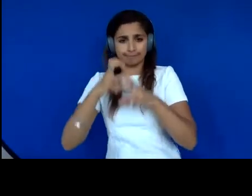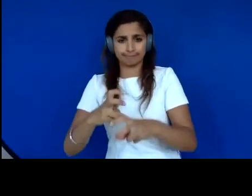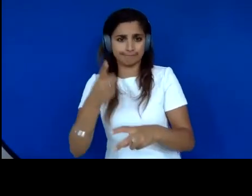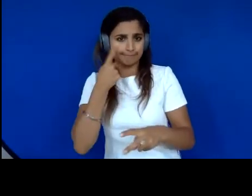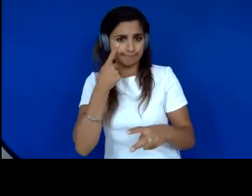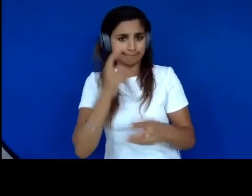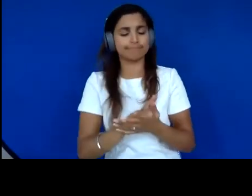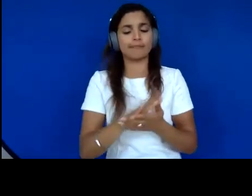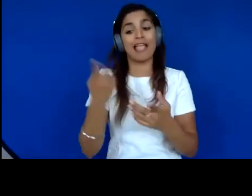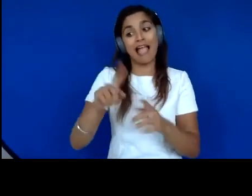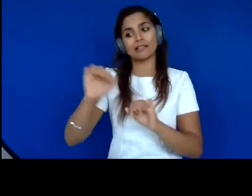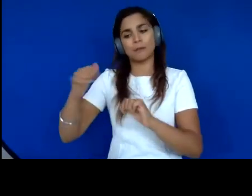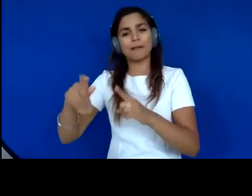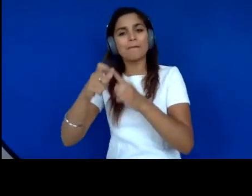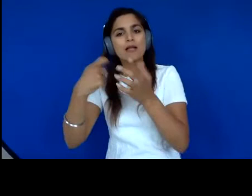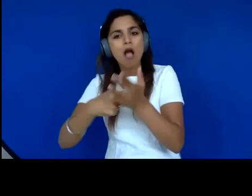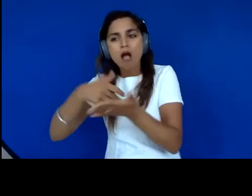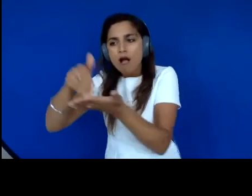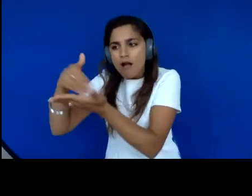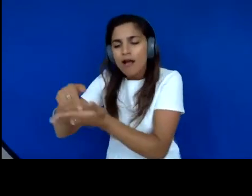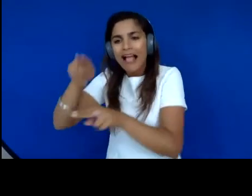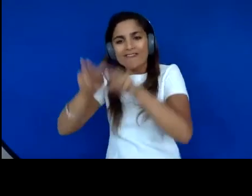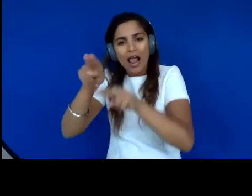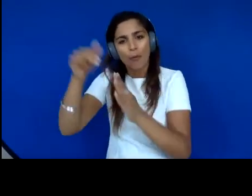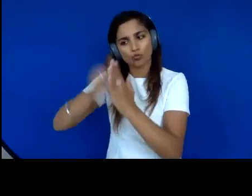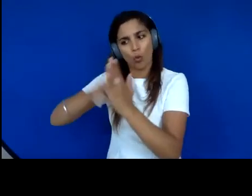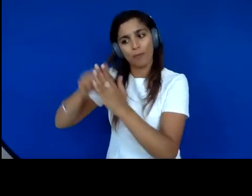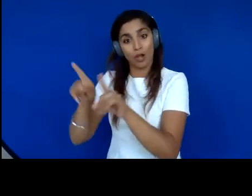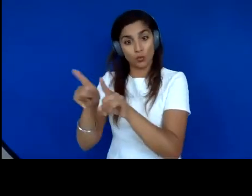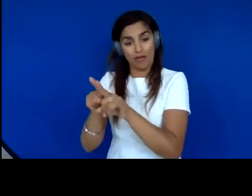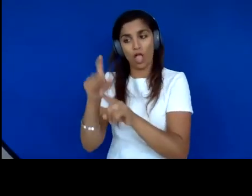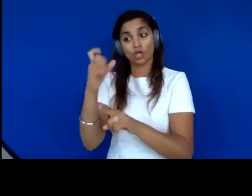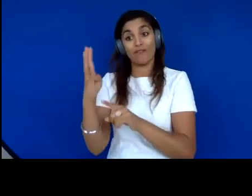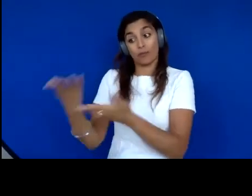evaluation documents as supplied to me by the channel for archives team